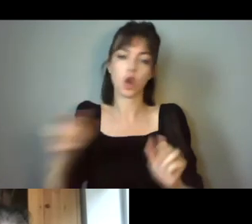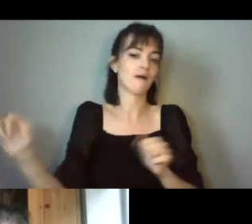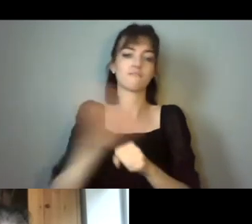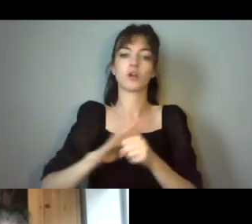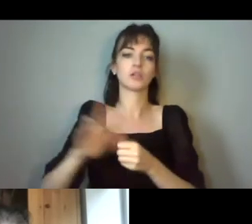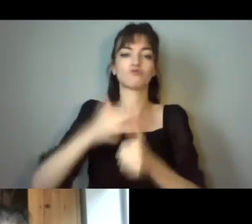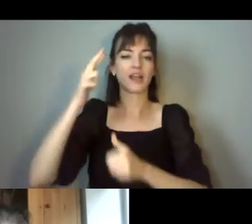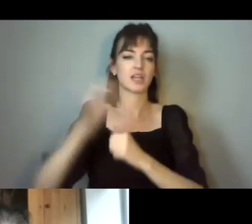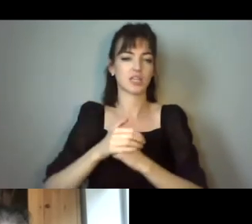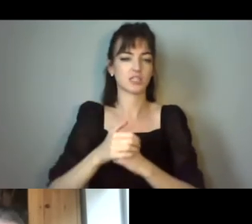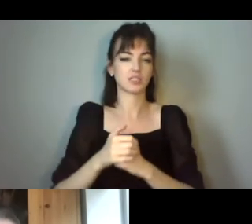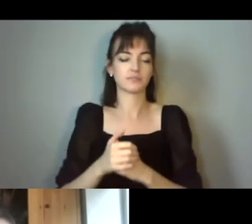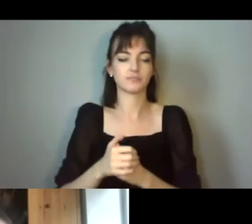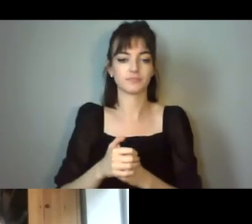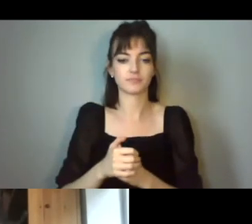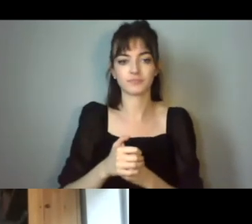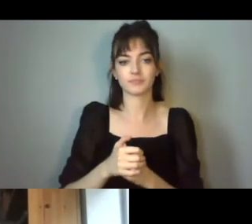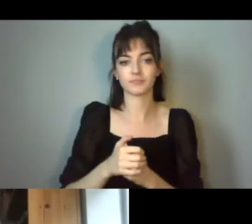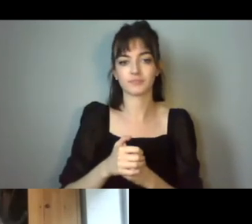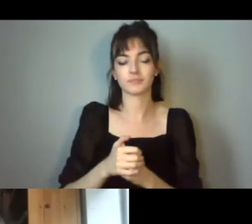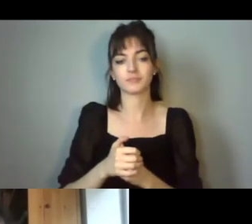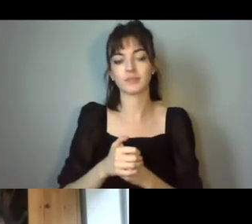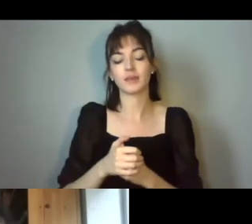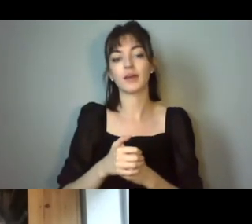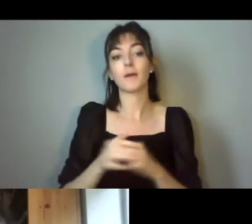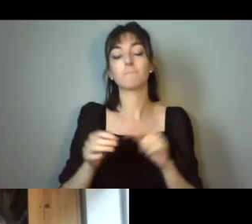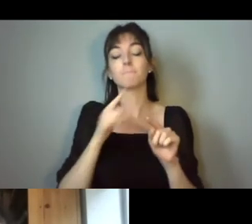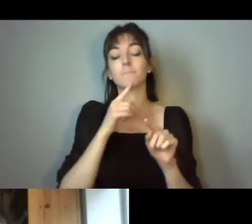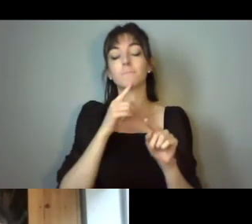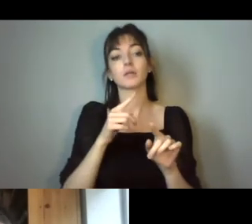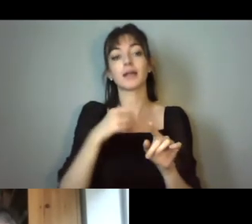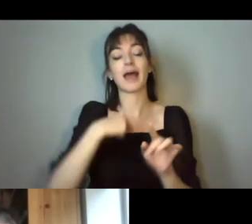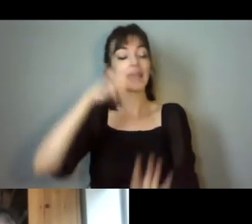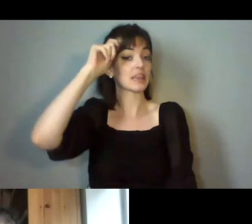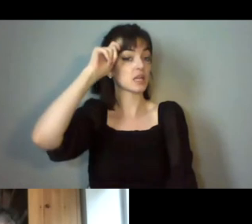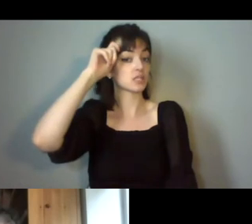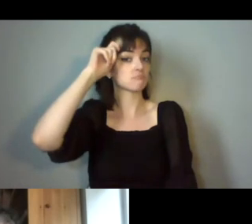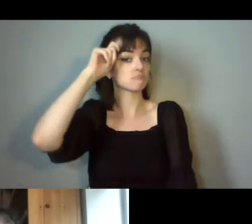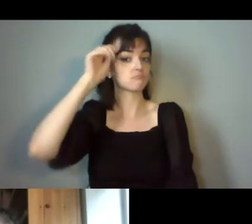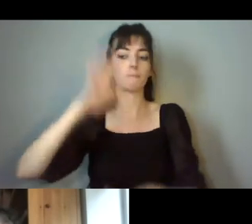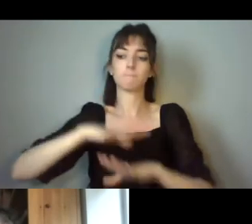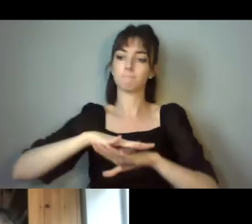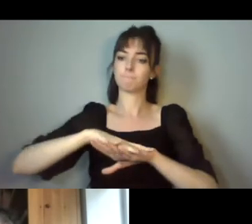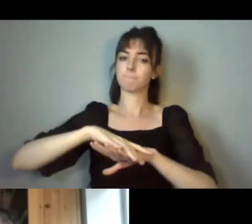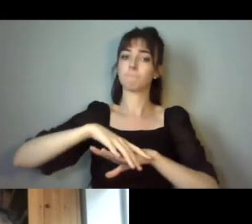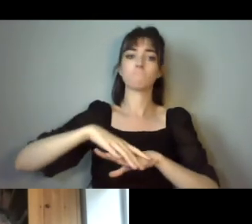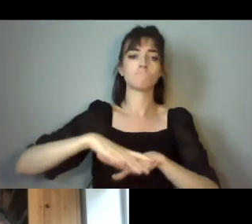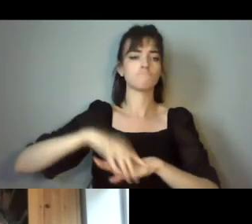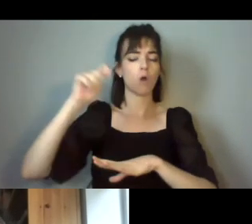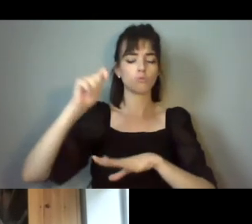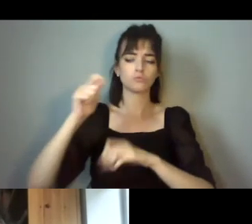are CRPD compliant. Most of the conditions in the case of Peru and Colombia have been